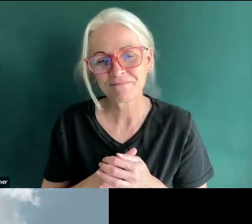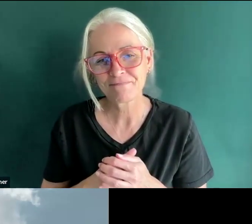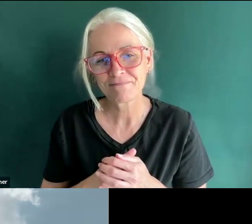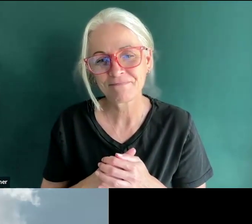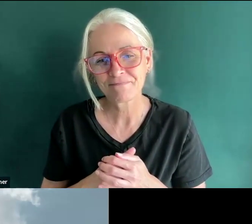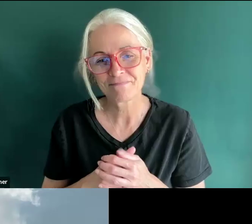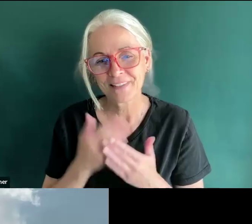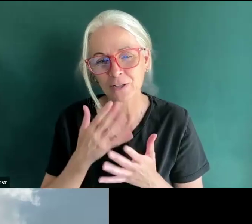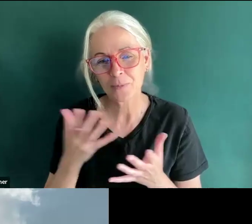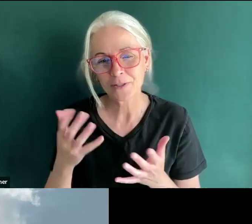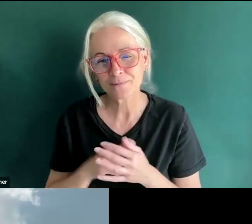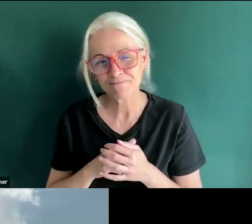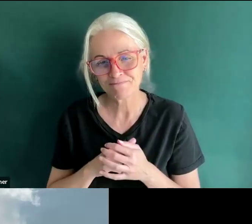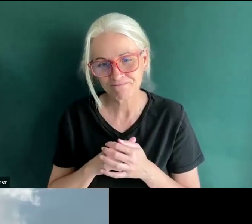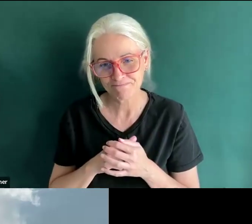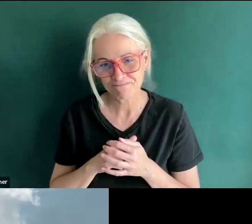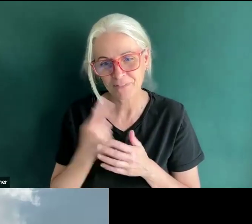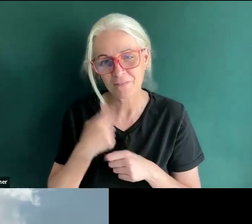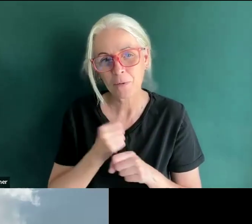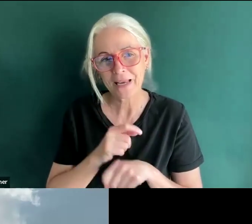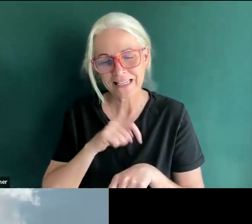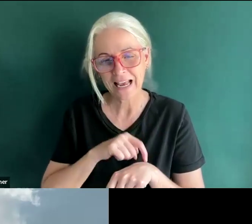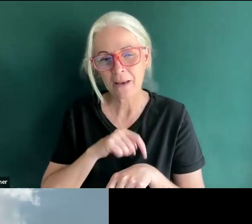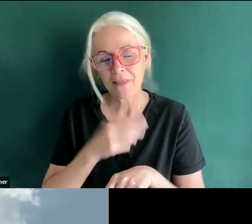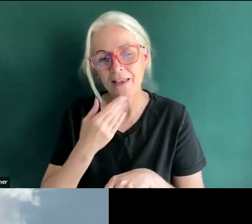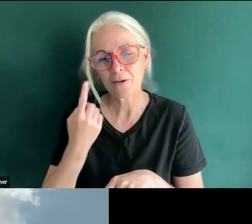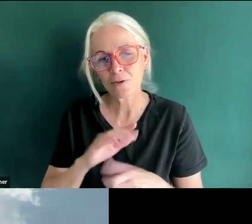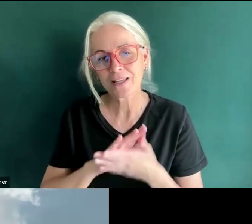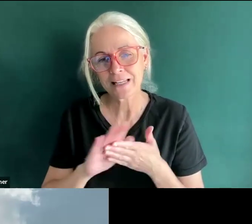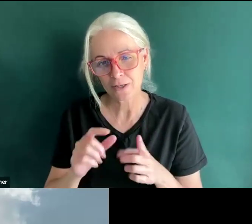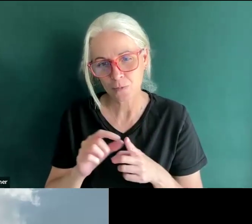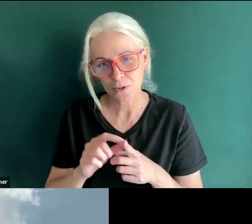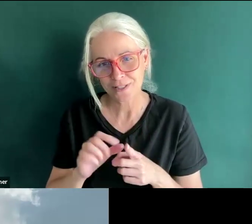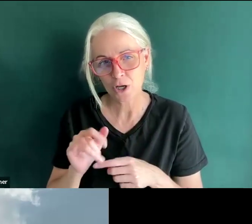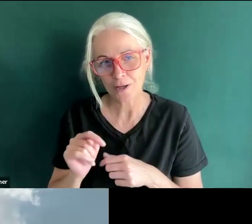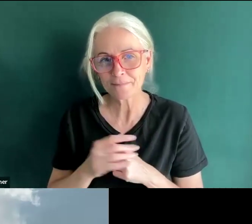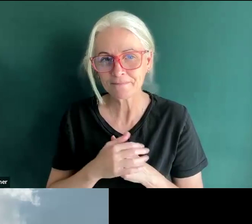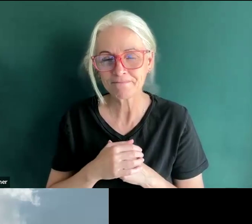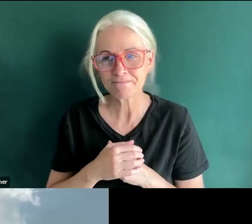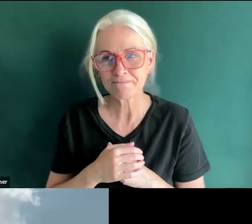Thanks so much for making time, and thank you for the kind words, Scott. It has been